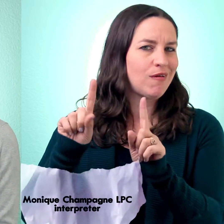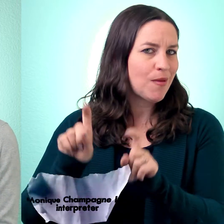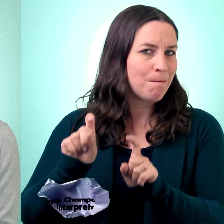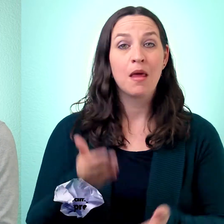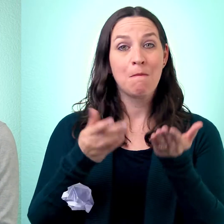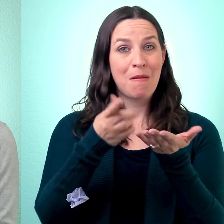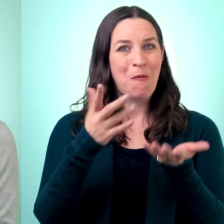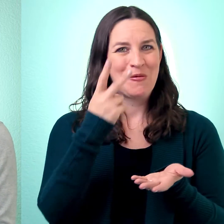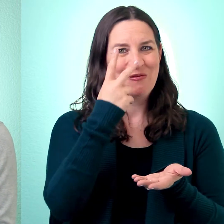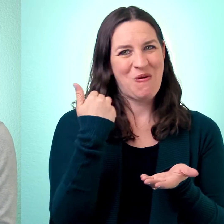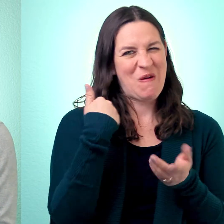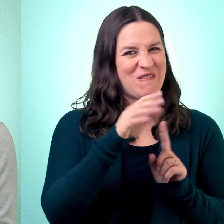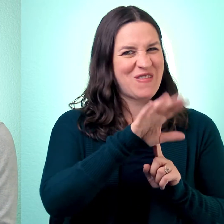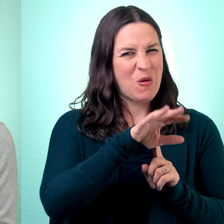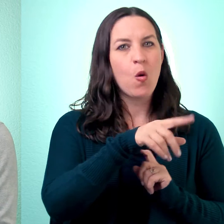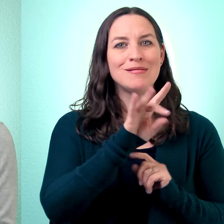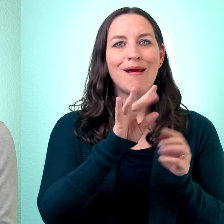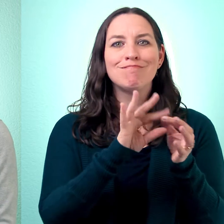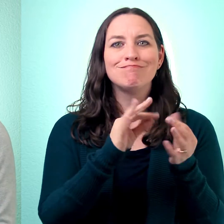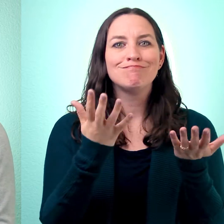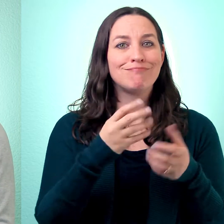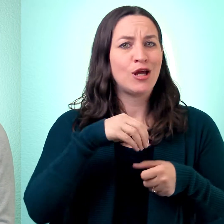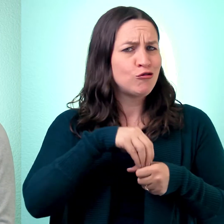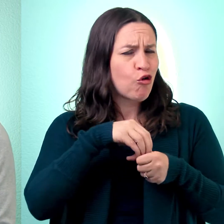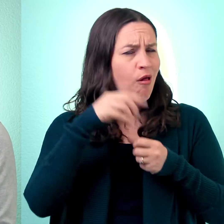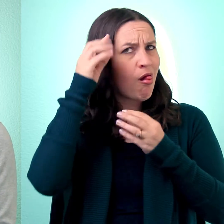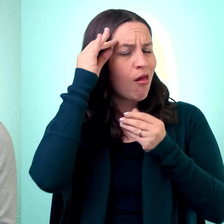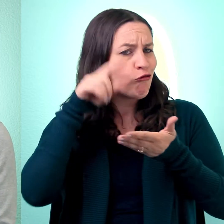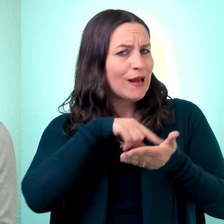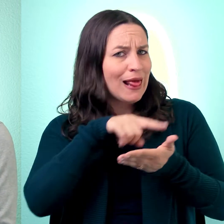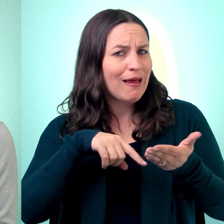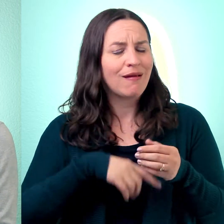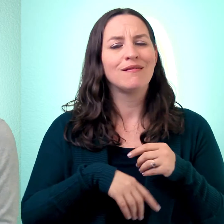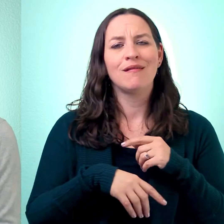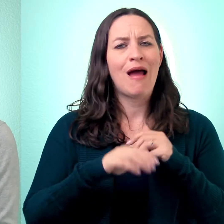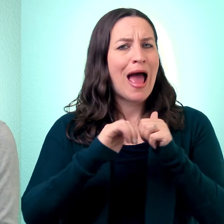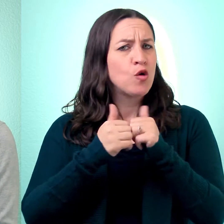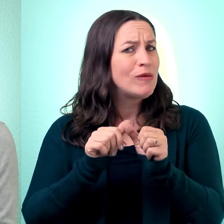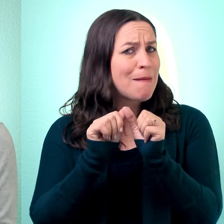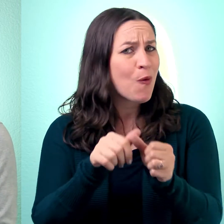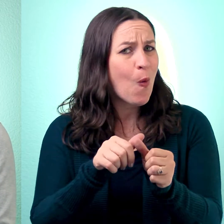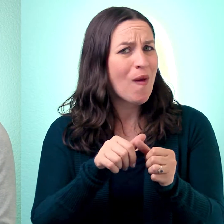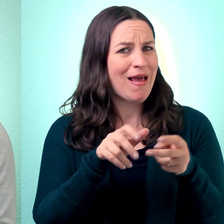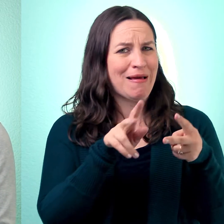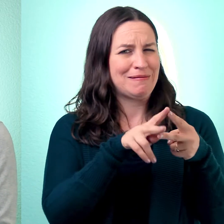tests. If you saw our last videos, we talked about your internal critic and we gave you tips and tricks, how to keep going when you're feeling a little